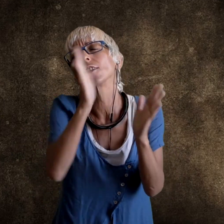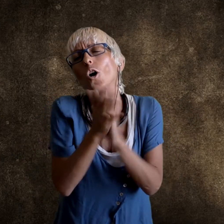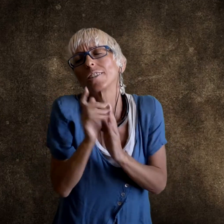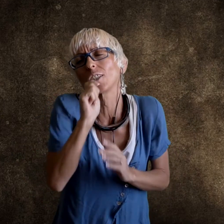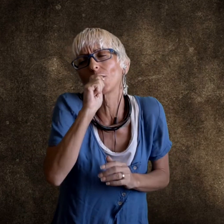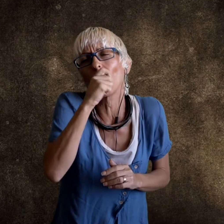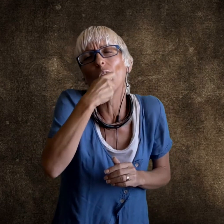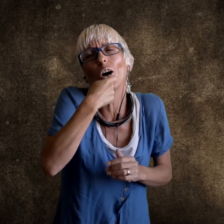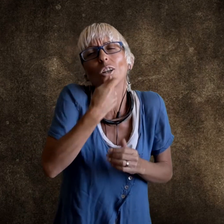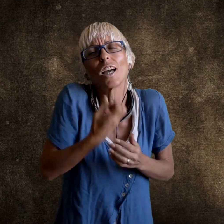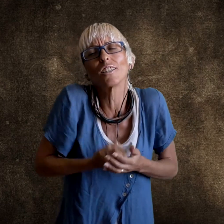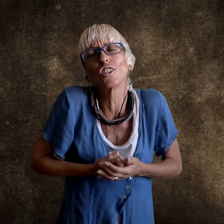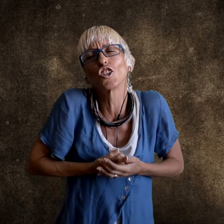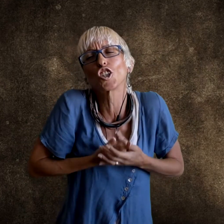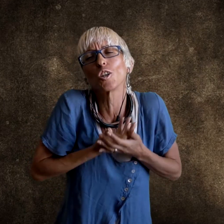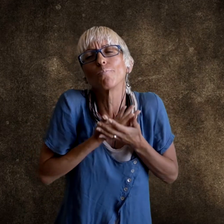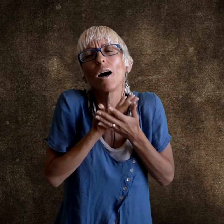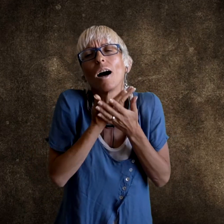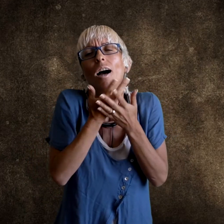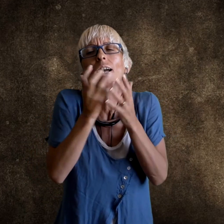all the secrets of the soul